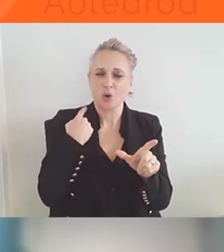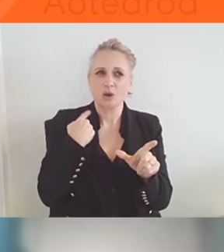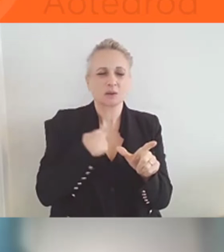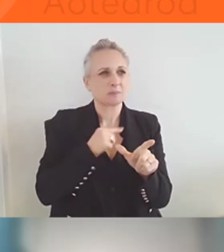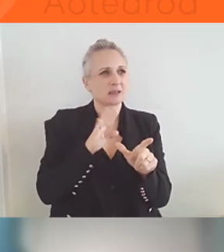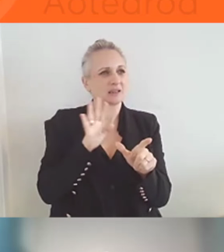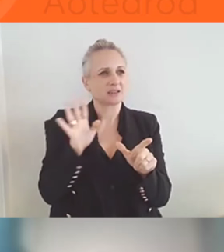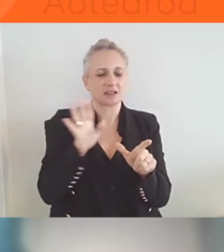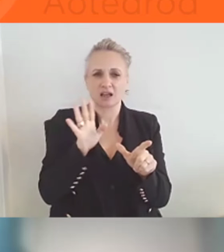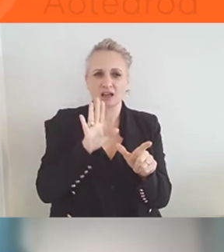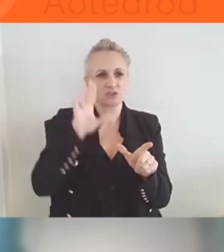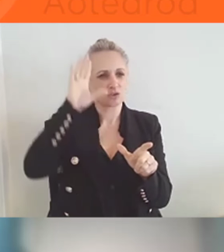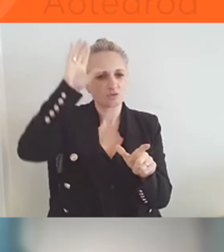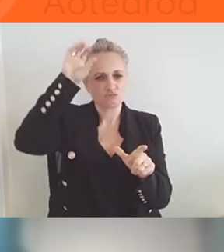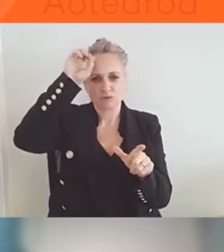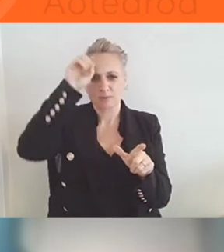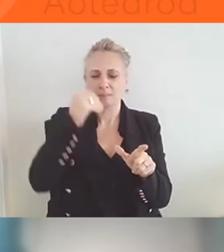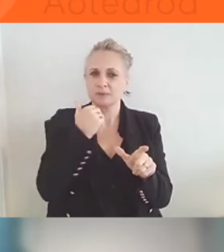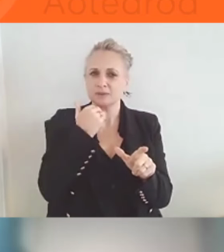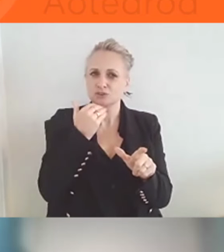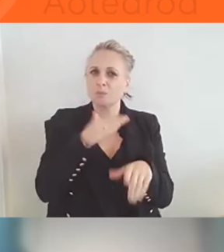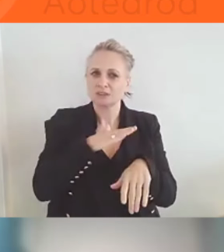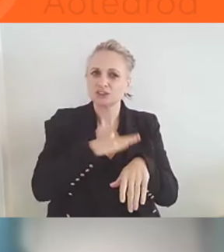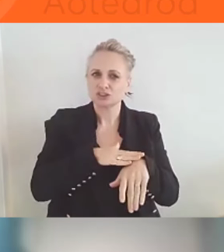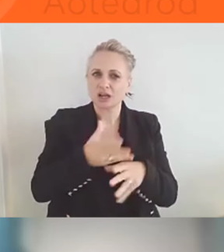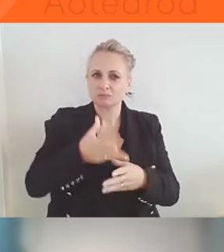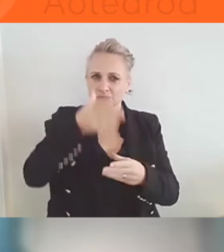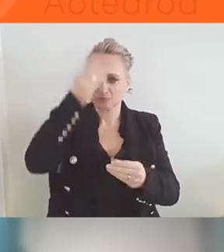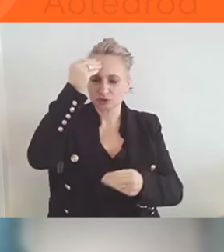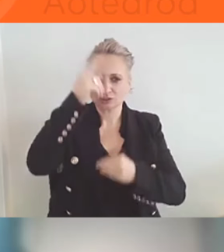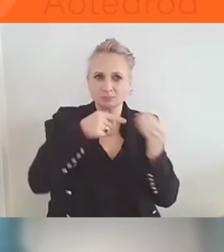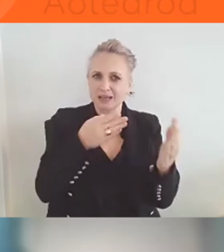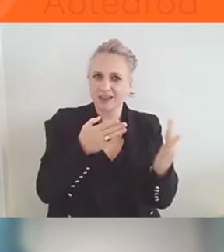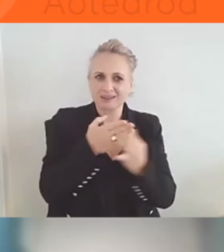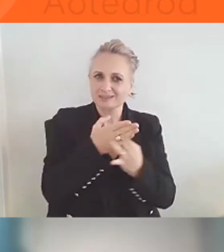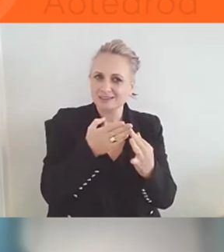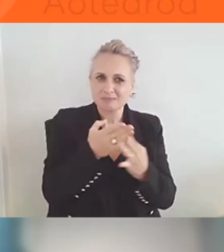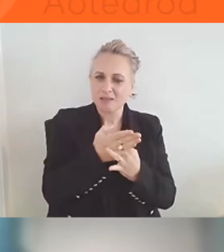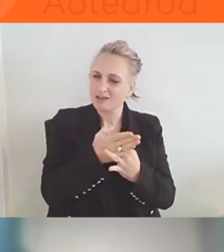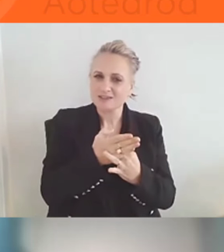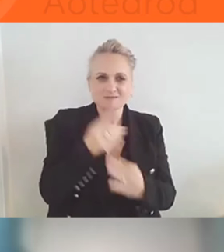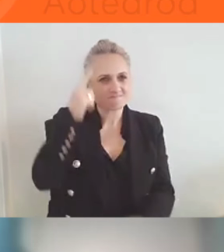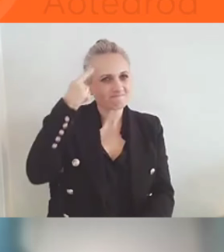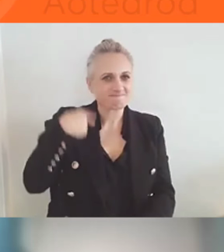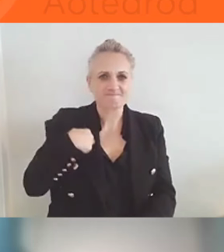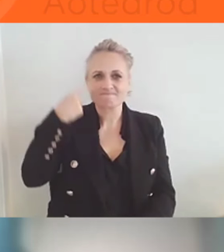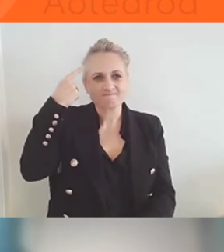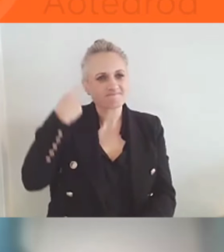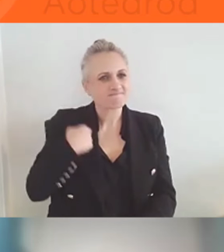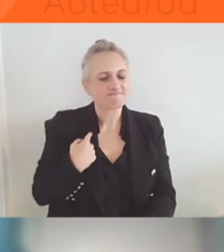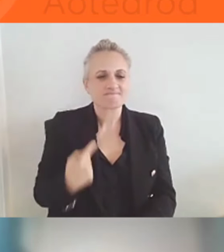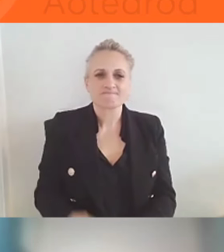too much time learning about accessibility. But I don't think you can learn